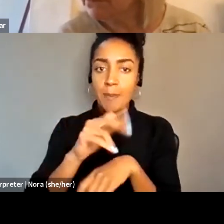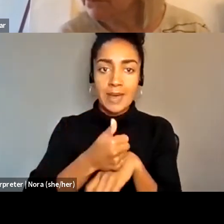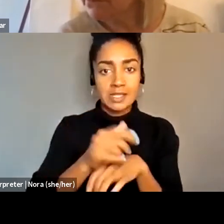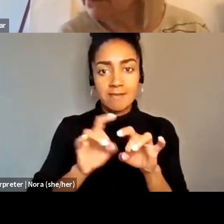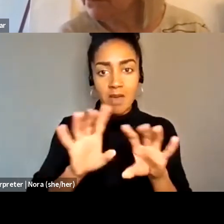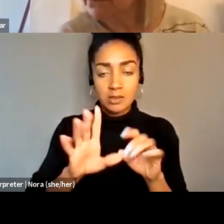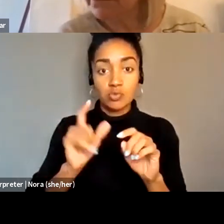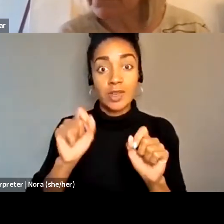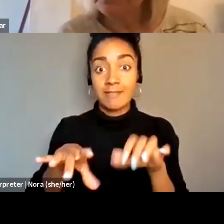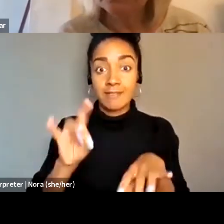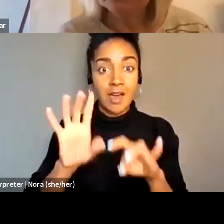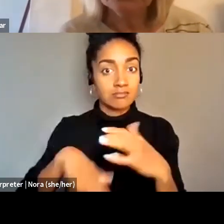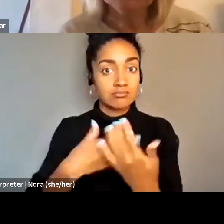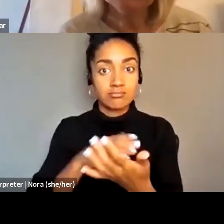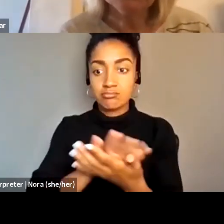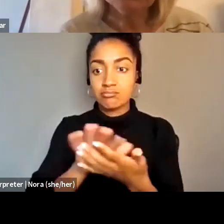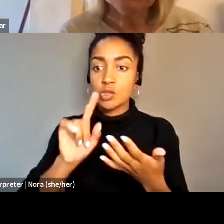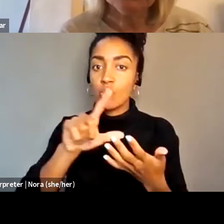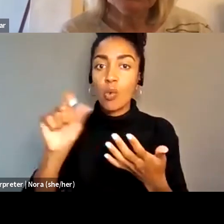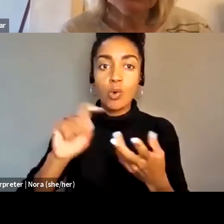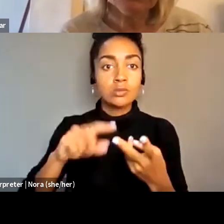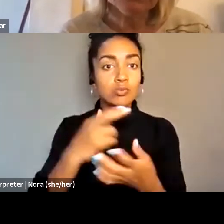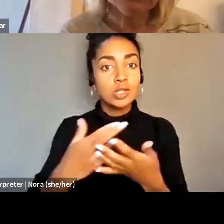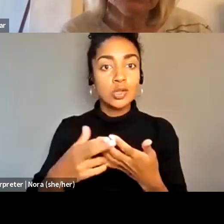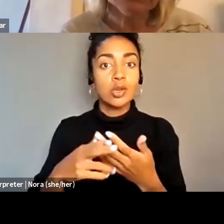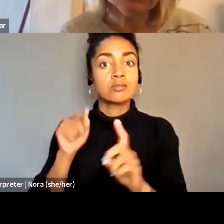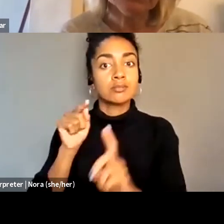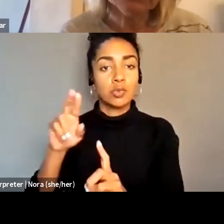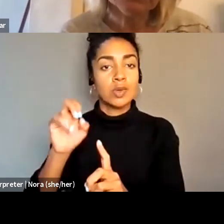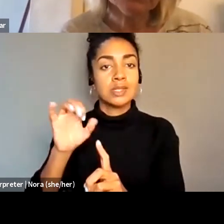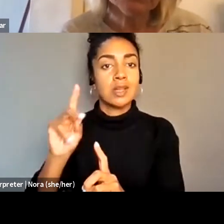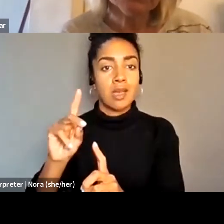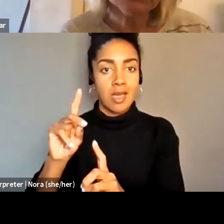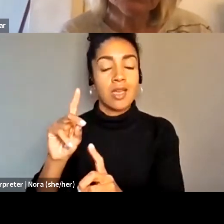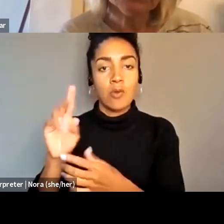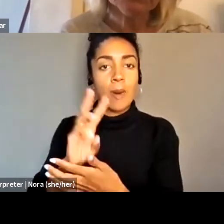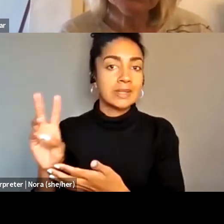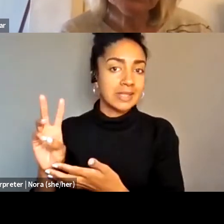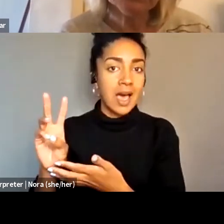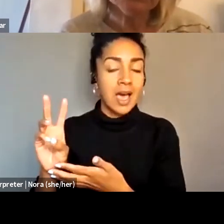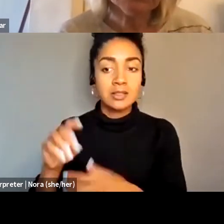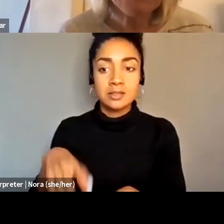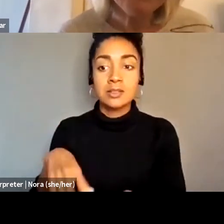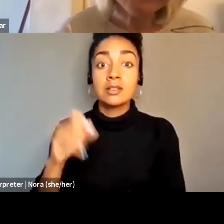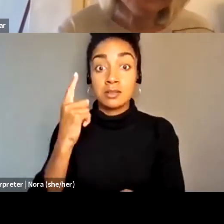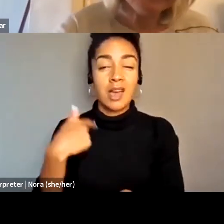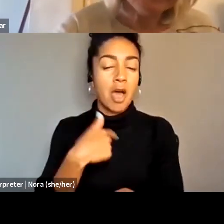USAID's website Edulinks. So maybe I'll just to be brief, I'll stop there and let Sally take a stab at that question.